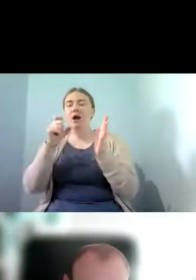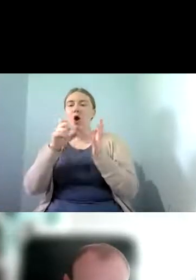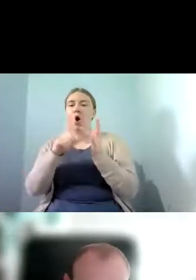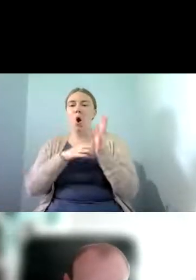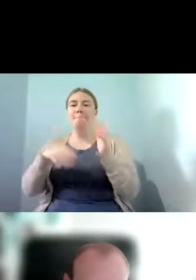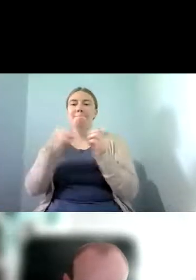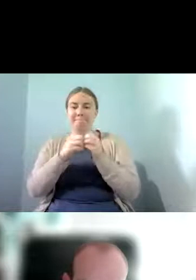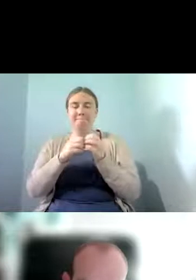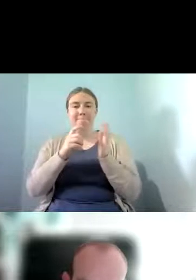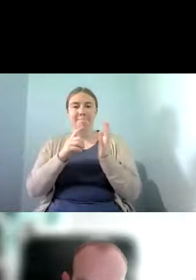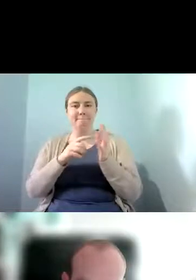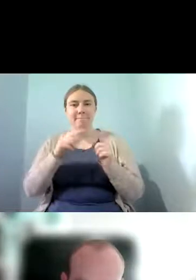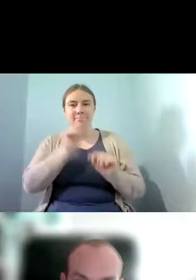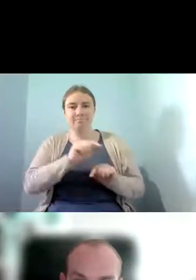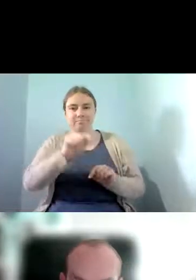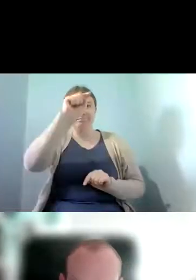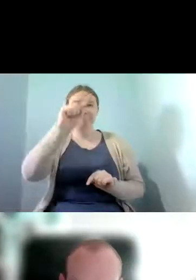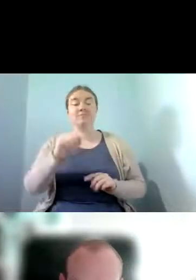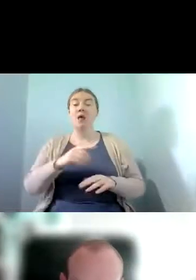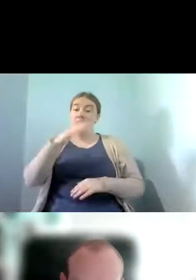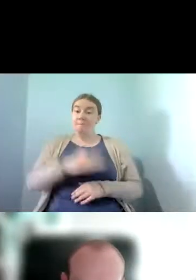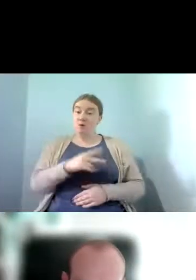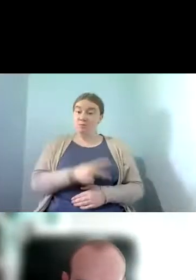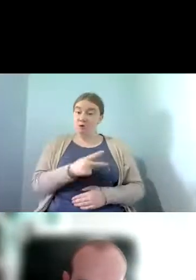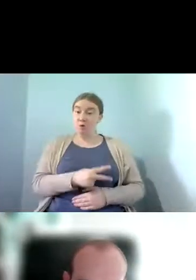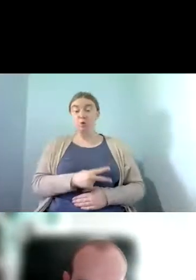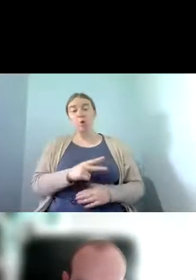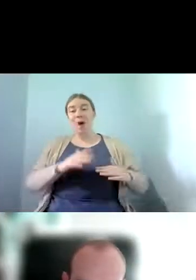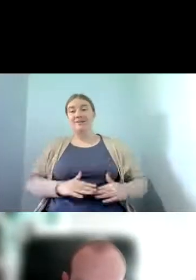the bottom two weirs are tidal so the fish can simply swim over them at high tides